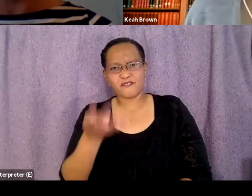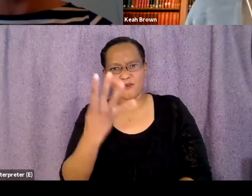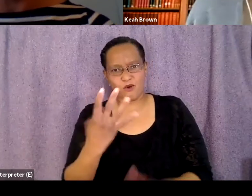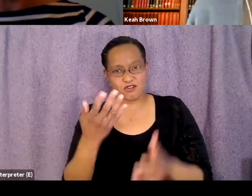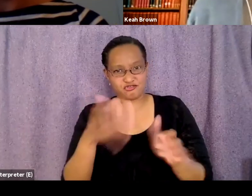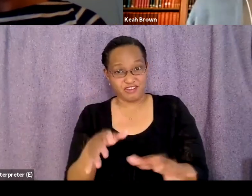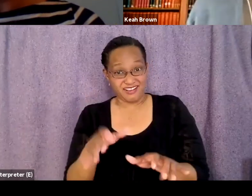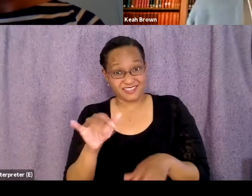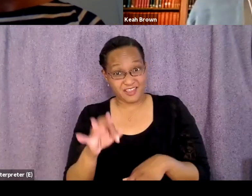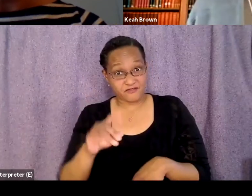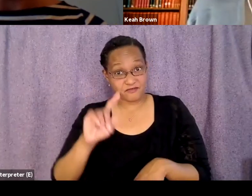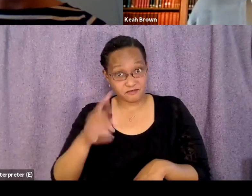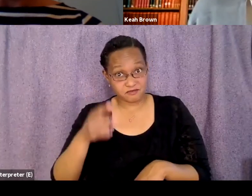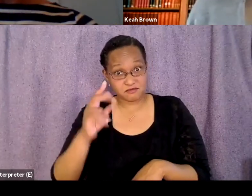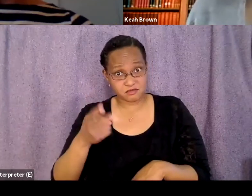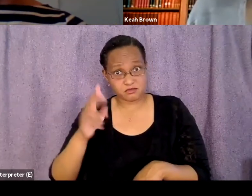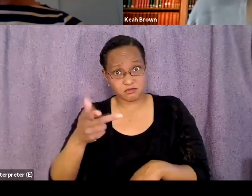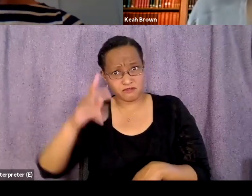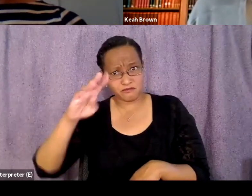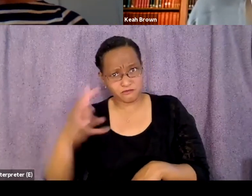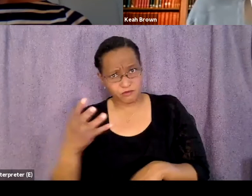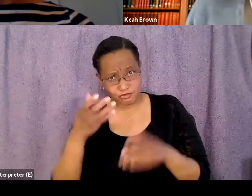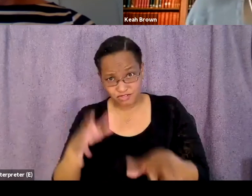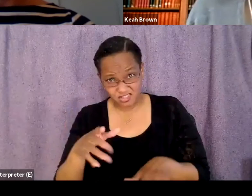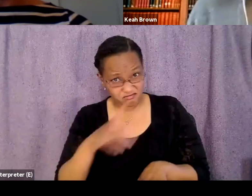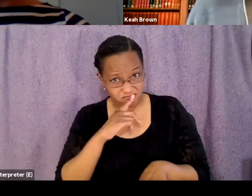chance of me just being like hey guess what disabled people are people.